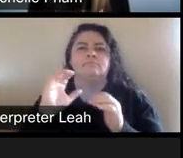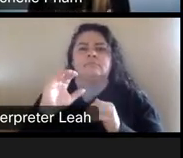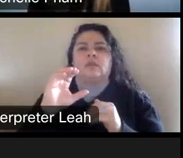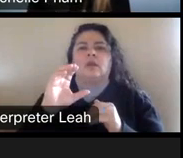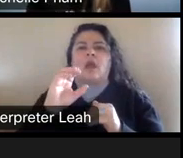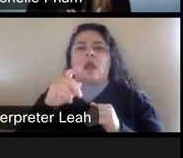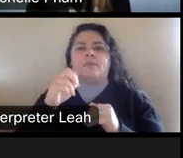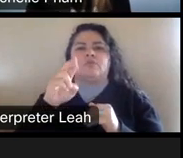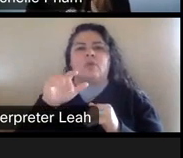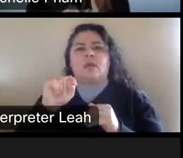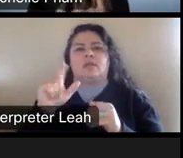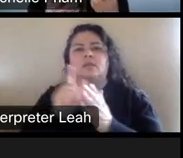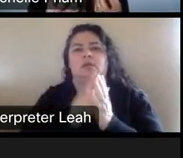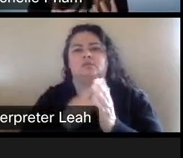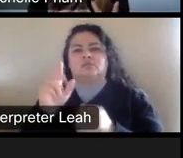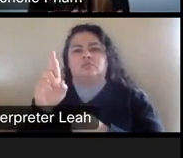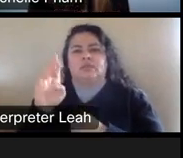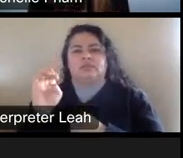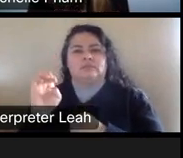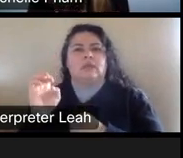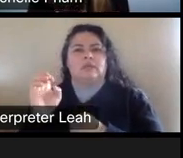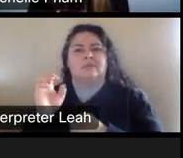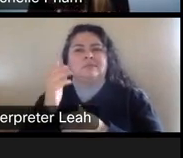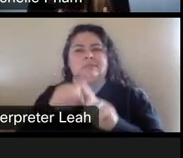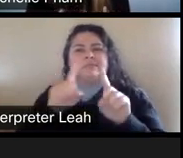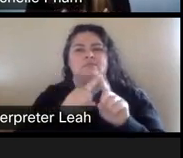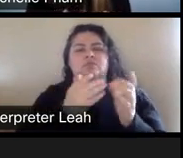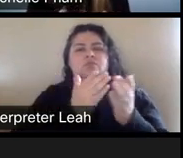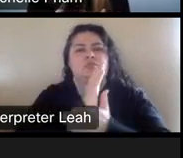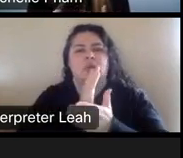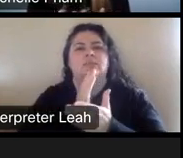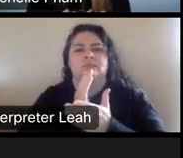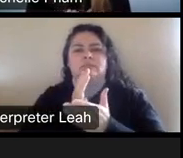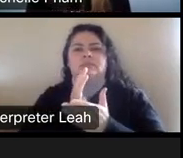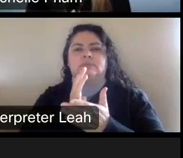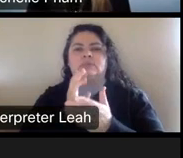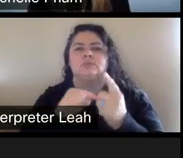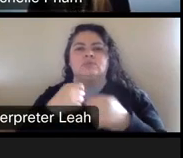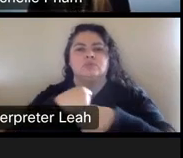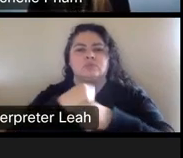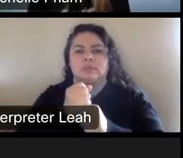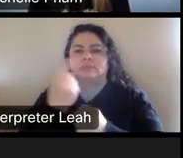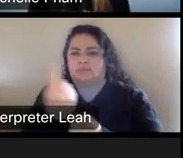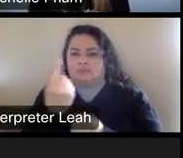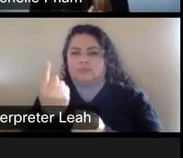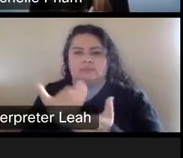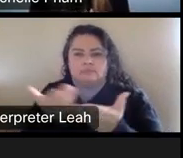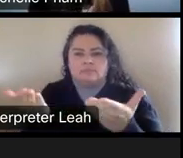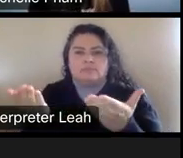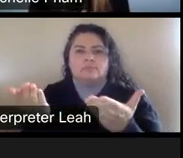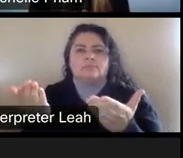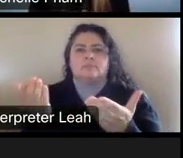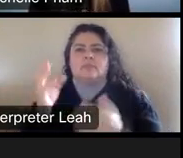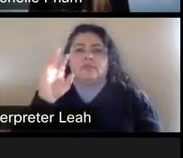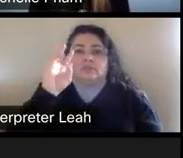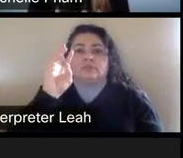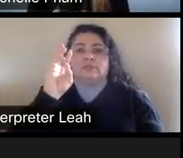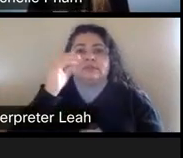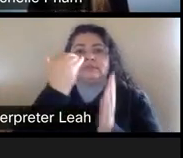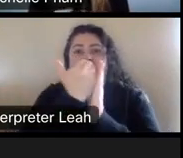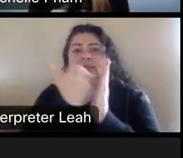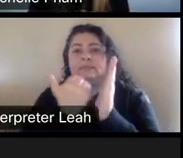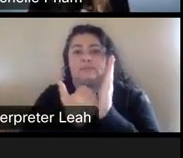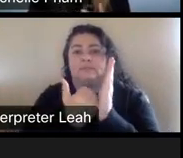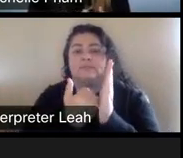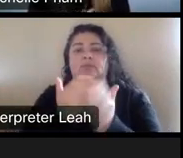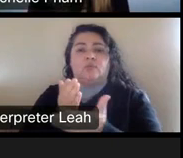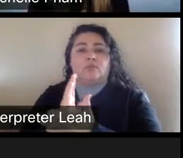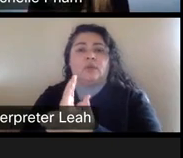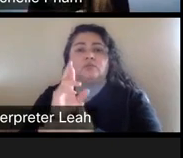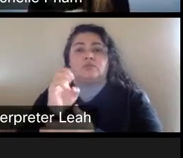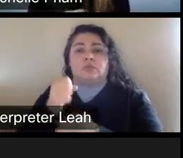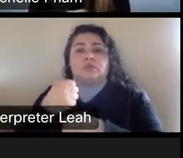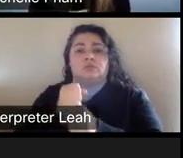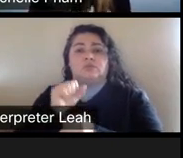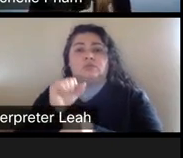So, um, there's different rights that you get when you create a work and there's 6 of them that's listed. Here. You have the right to reproduce the work potentially.